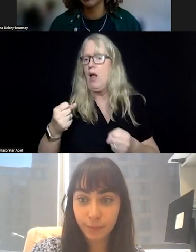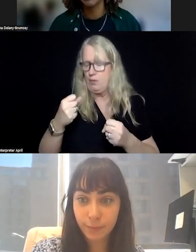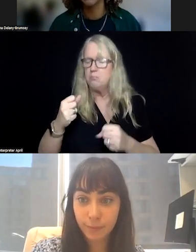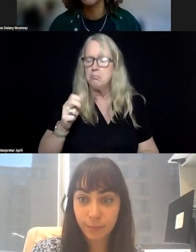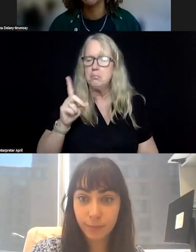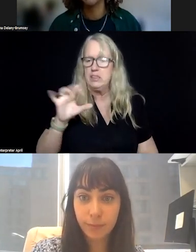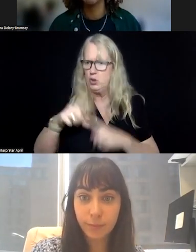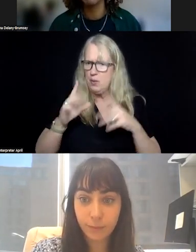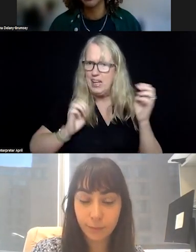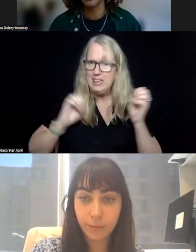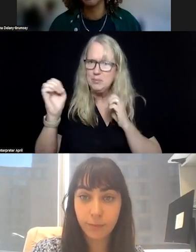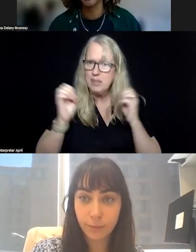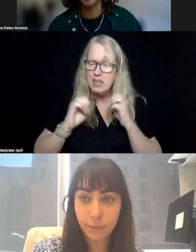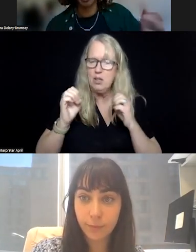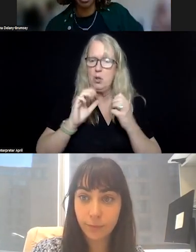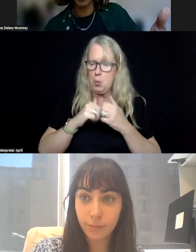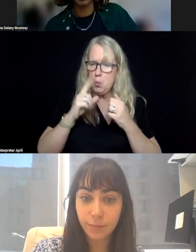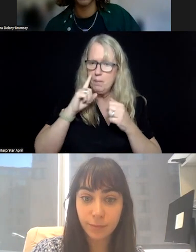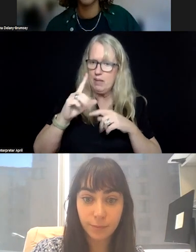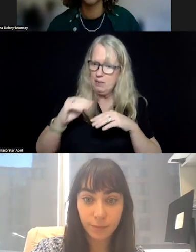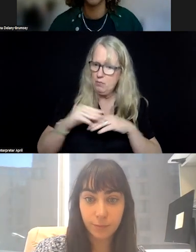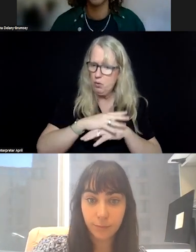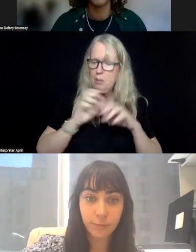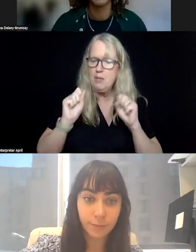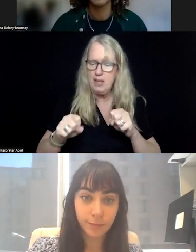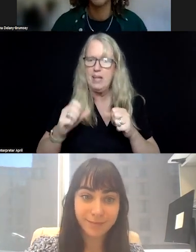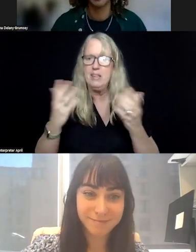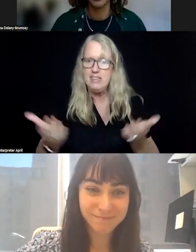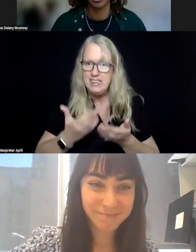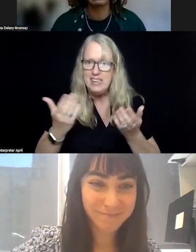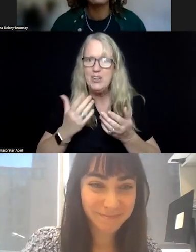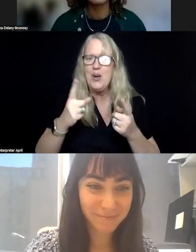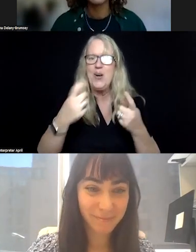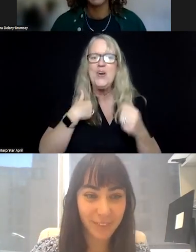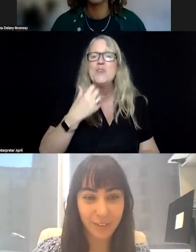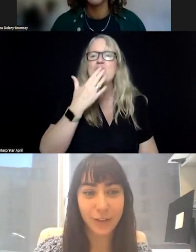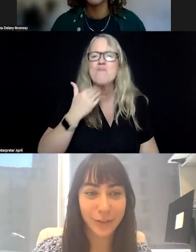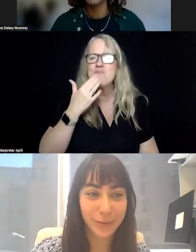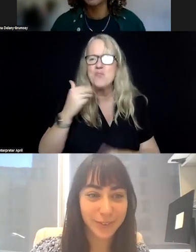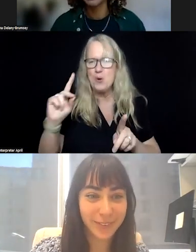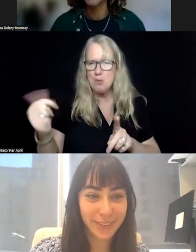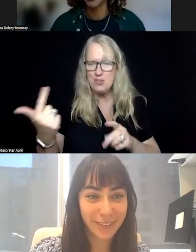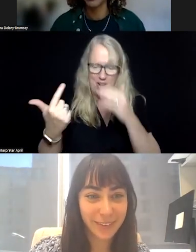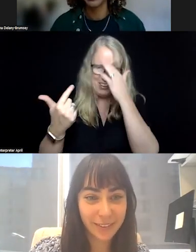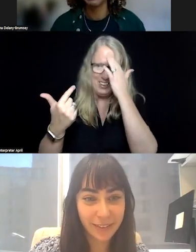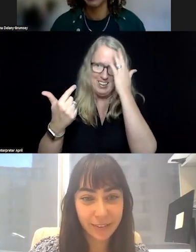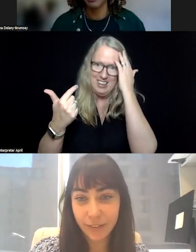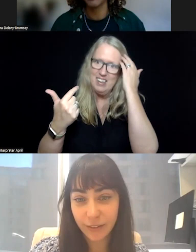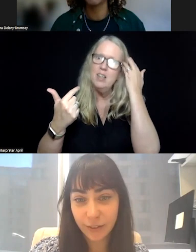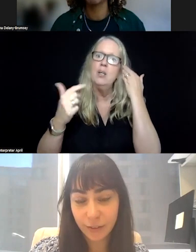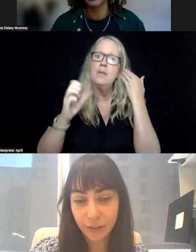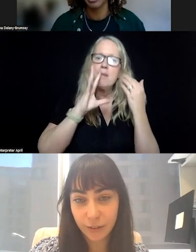EXPERIMENT WITH INFLUENCERS AND BRING THEM TO TALK ABOUT BEST